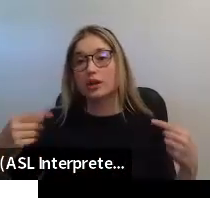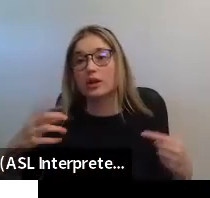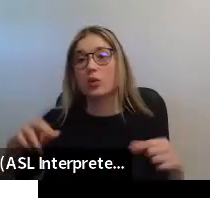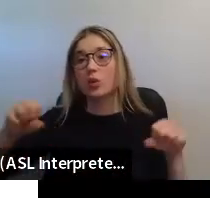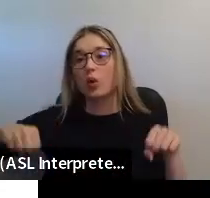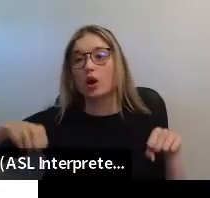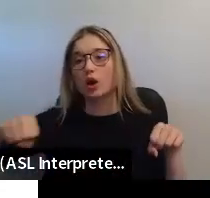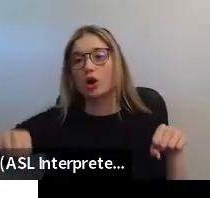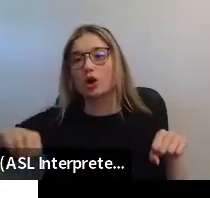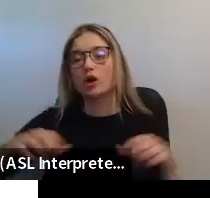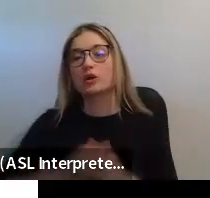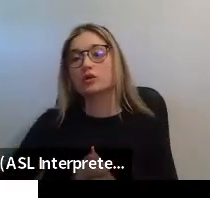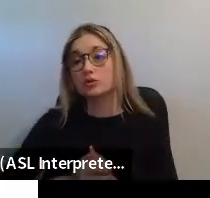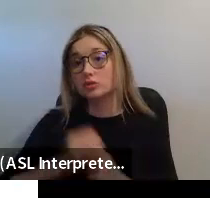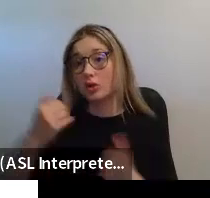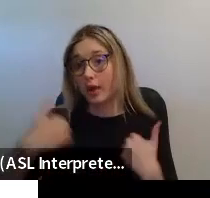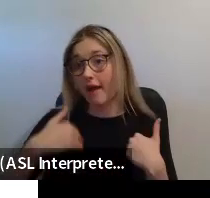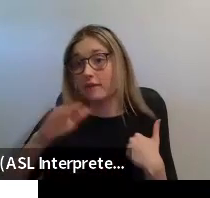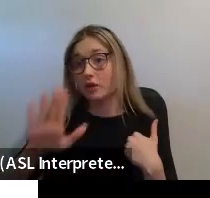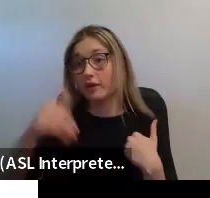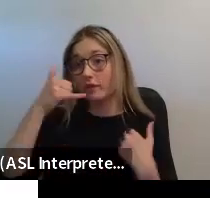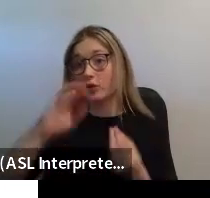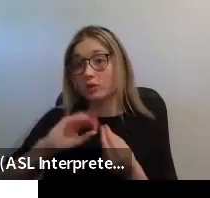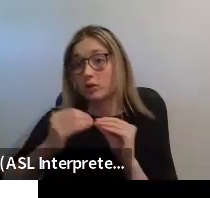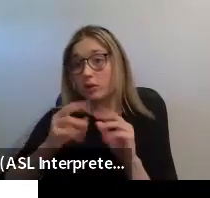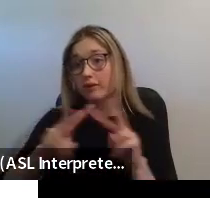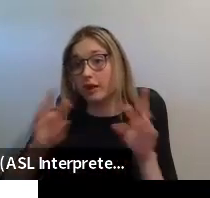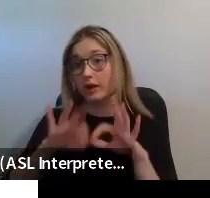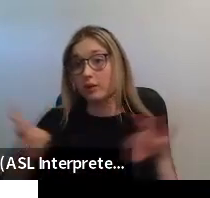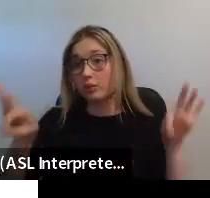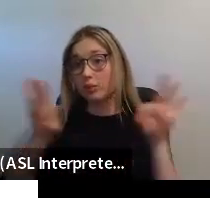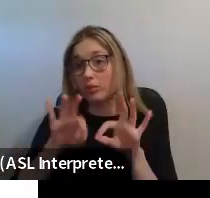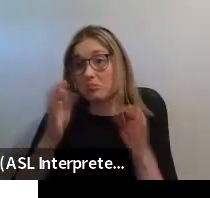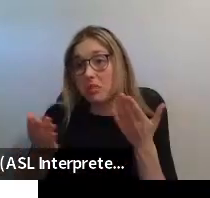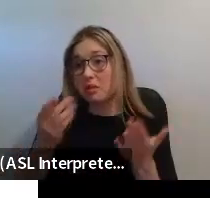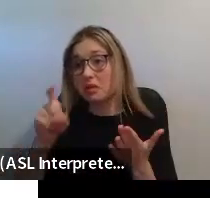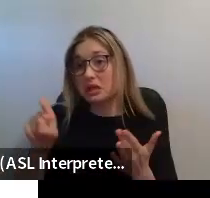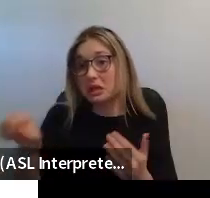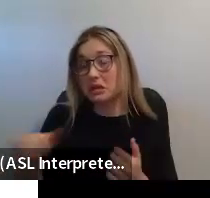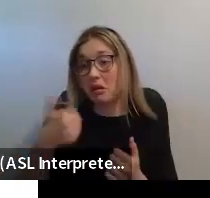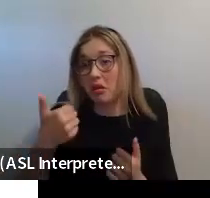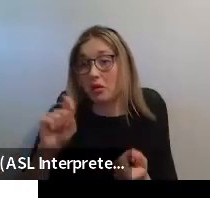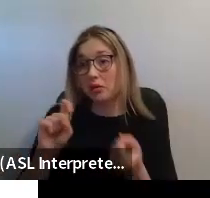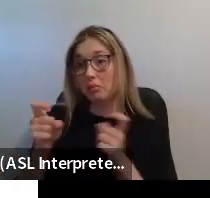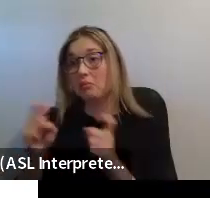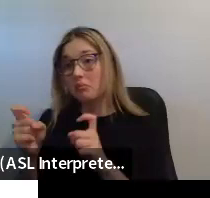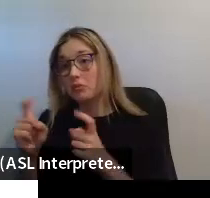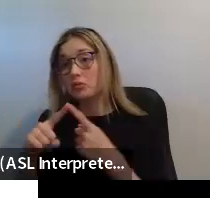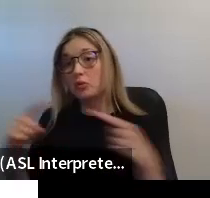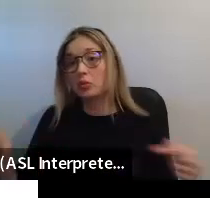And so again, having their phone number is important because they may need some other specific modifications to that wheelchair. They may need straps around their feet, or they may need a tennis ball on their walker.